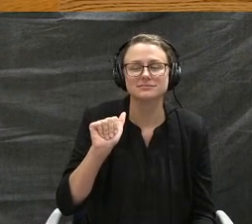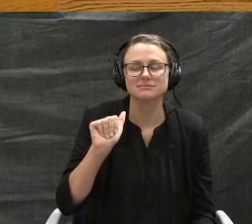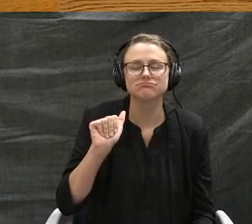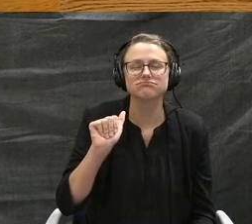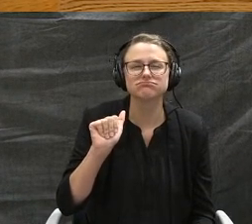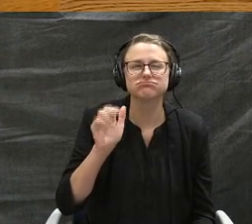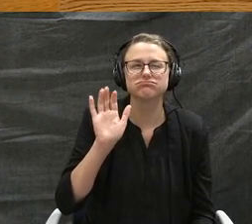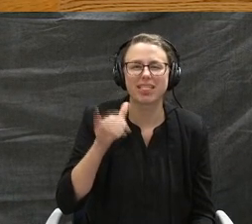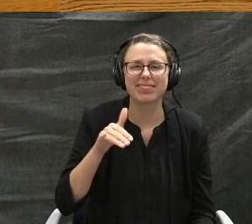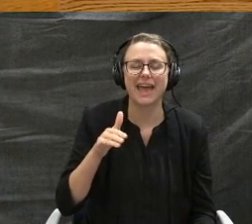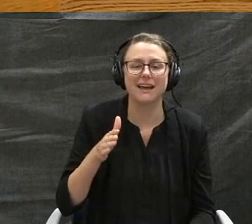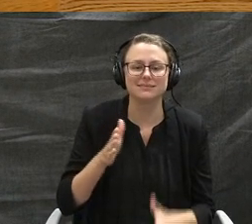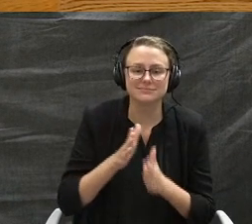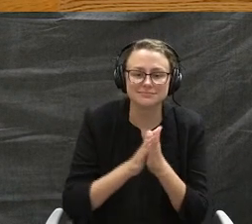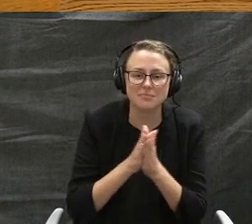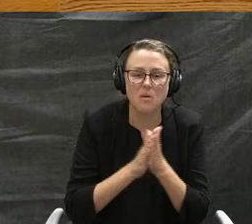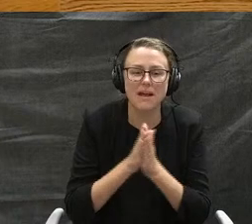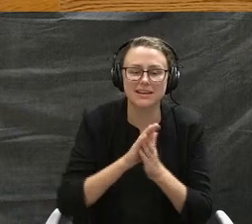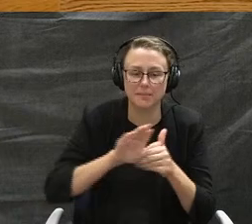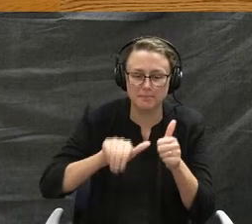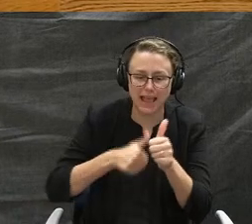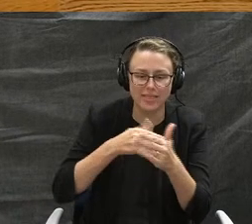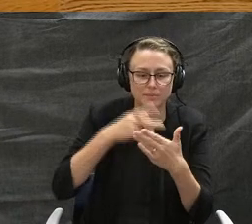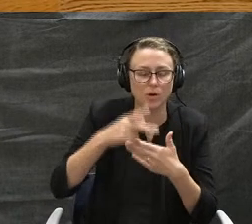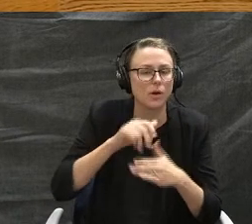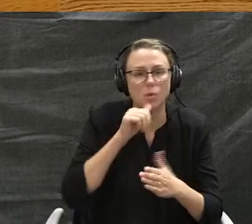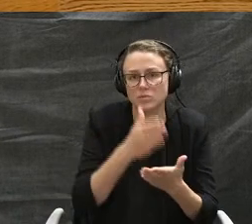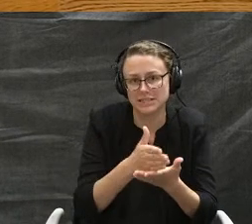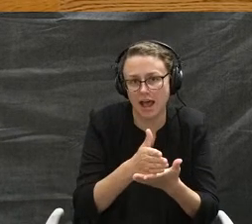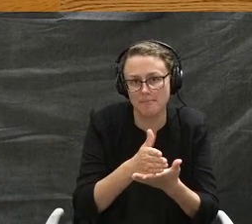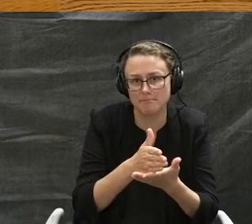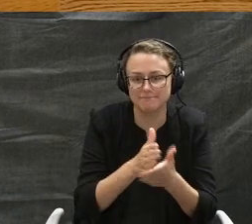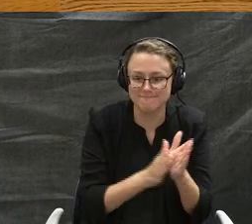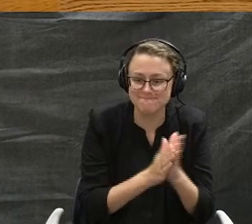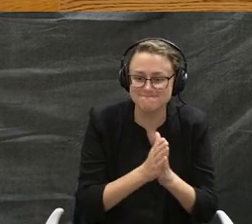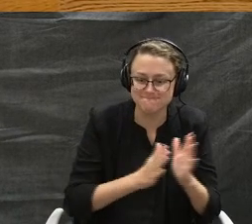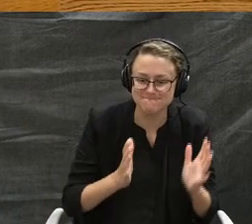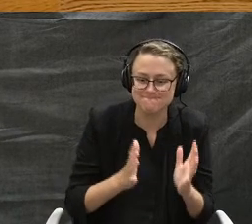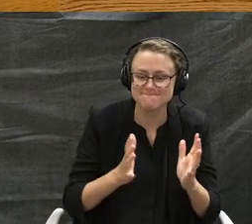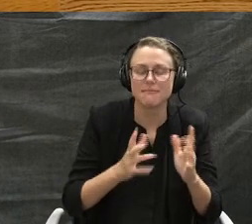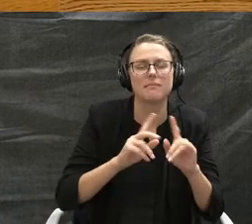going to stop. But we decided that. And we know that six goals